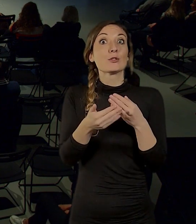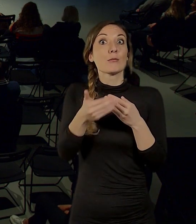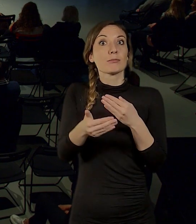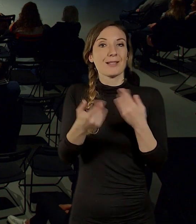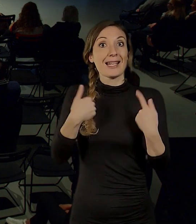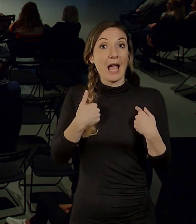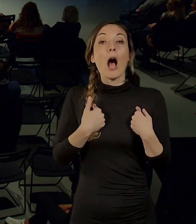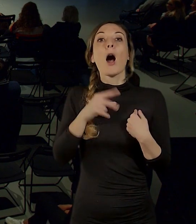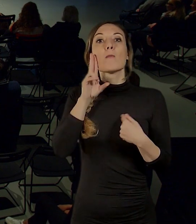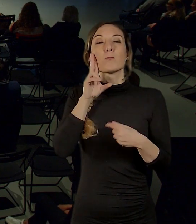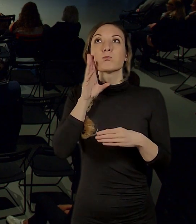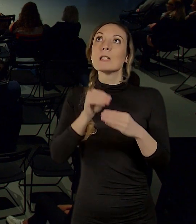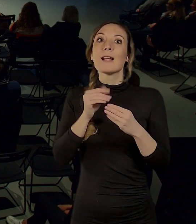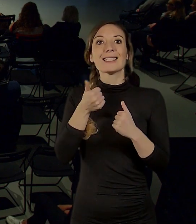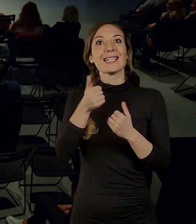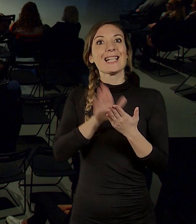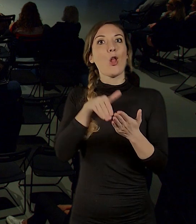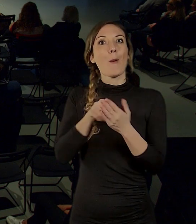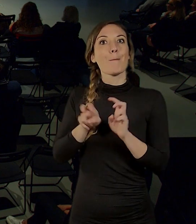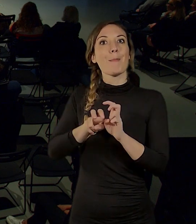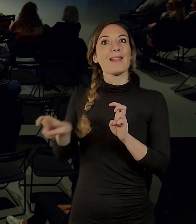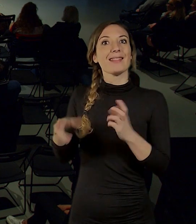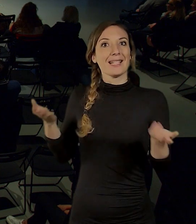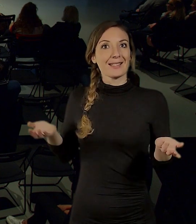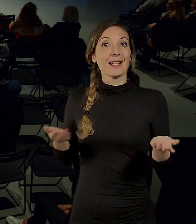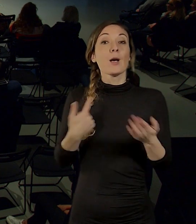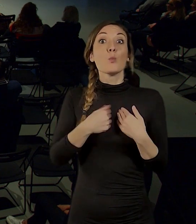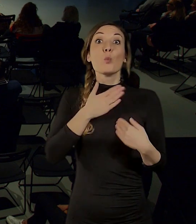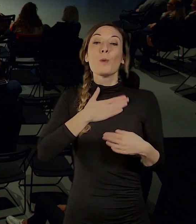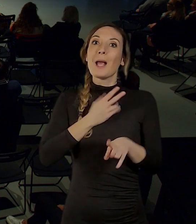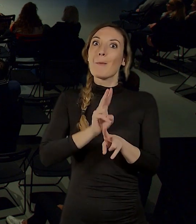that the current leadership was somehow solving itself. That is one thing